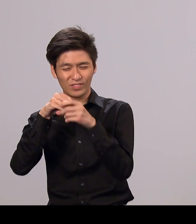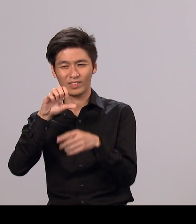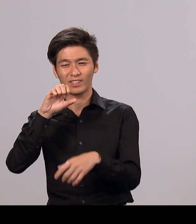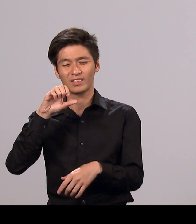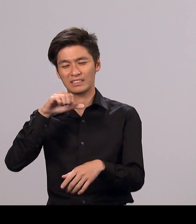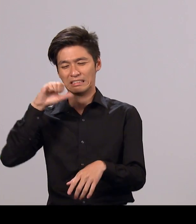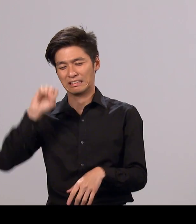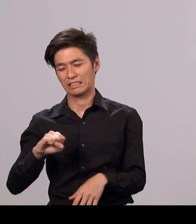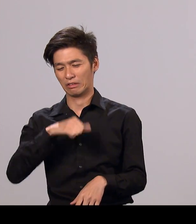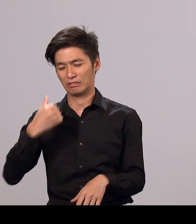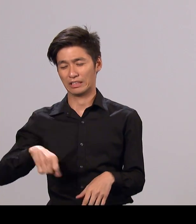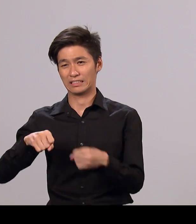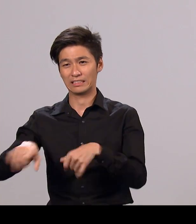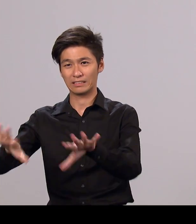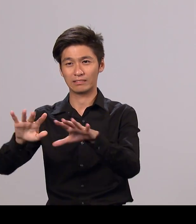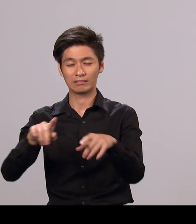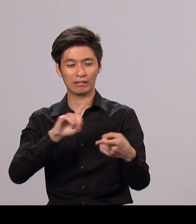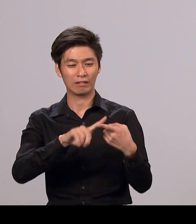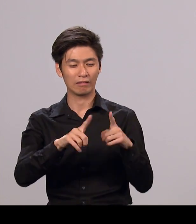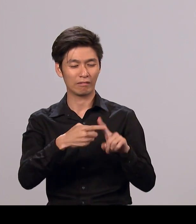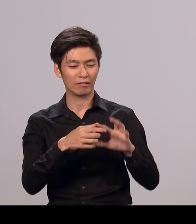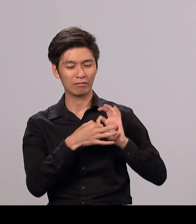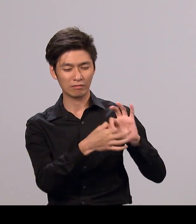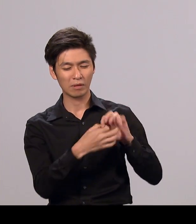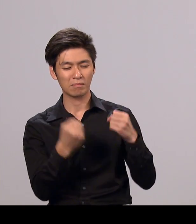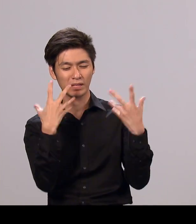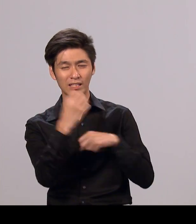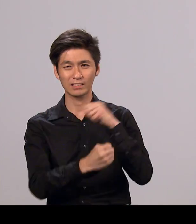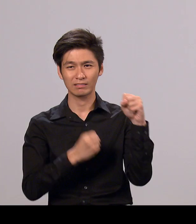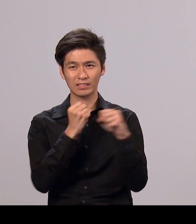The friendship has lasted for decades, we have done major G-to-G projects with them.